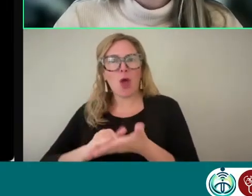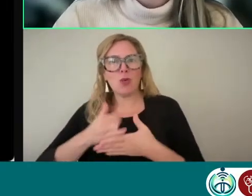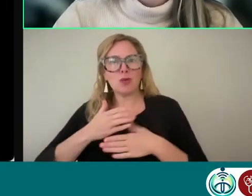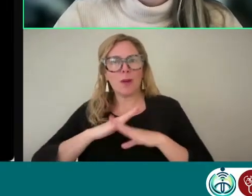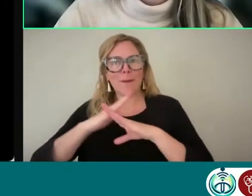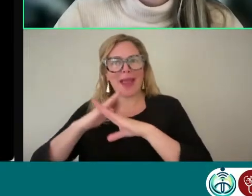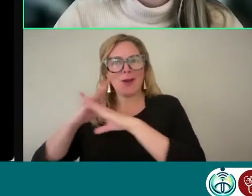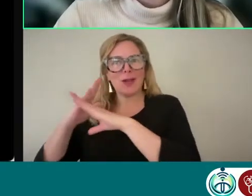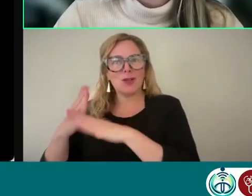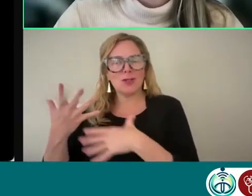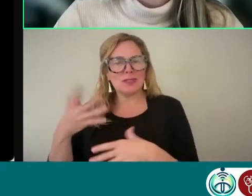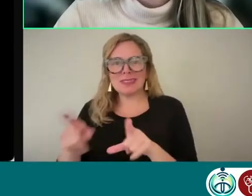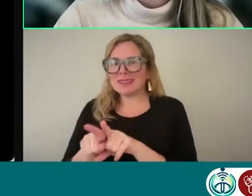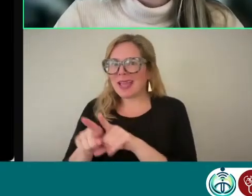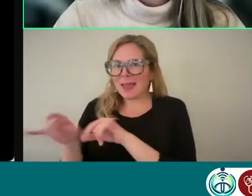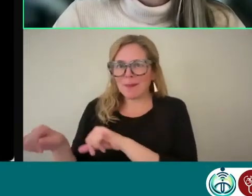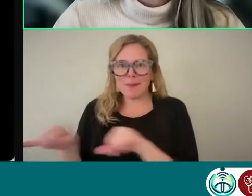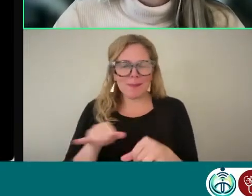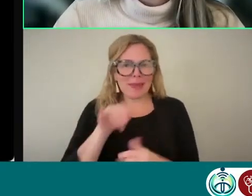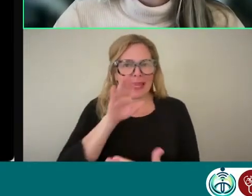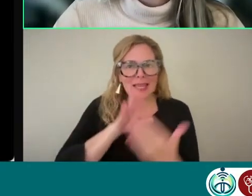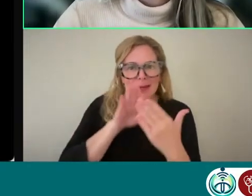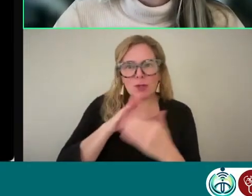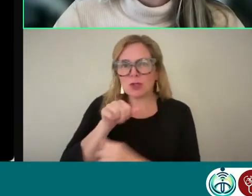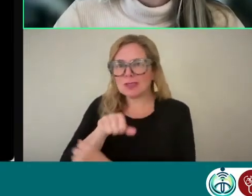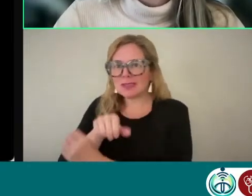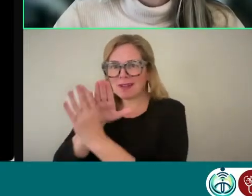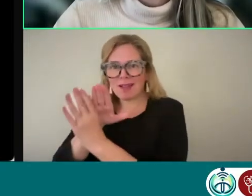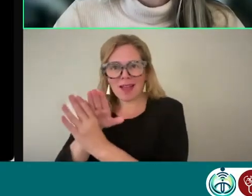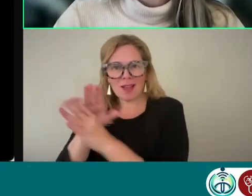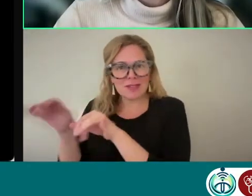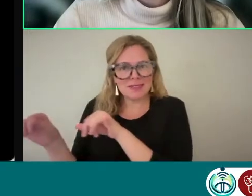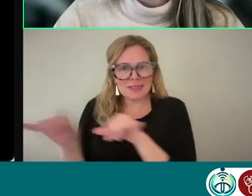just manifested in different ways. And on the right, there's a graphic of the emotional impact